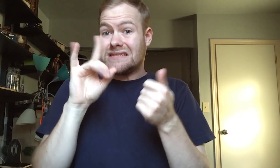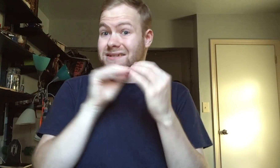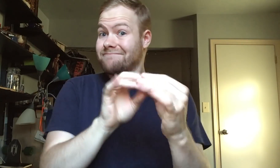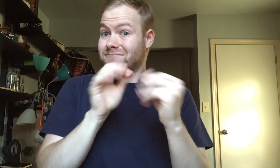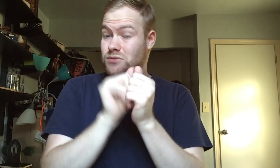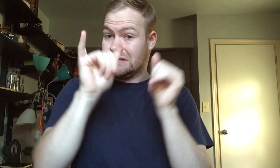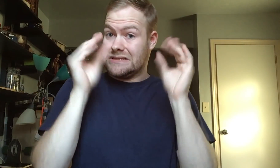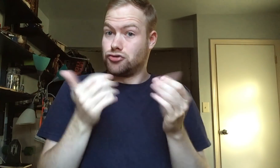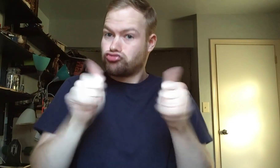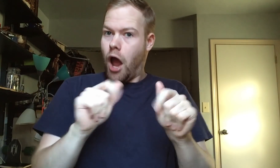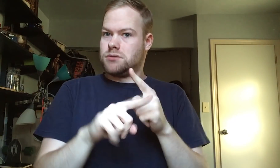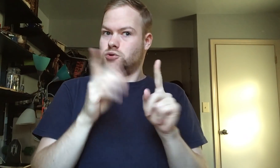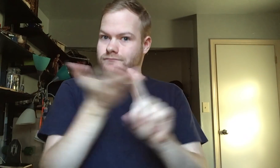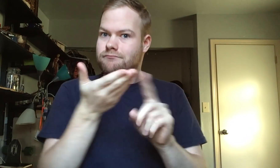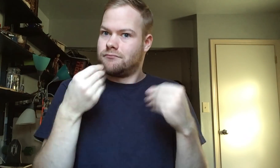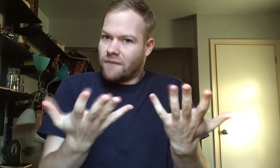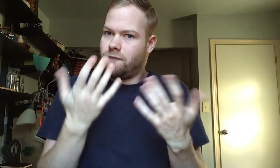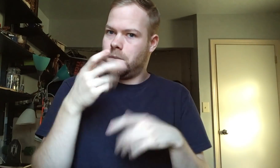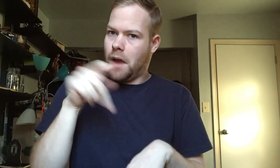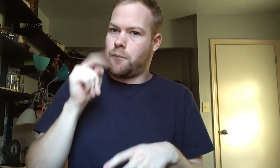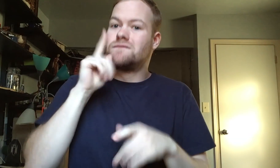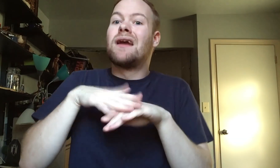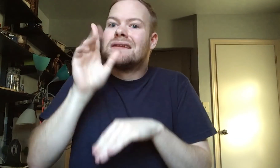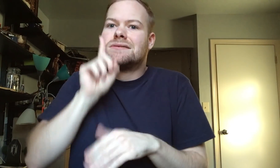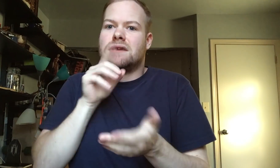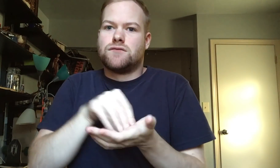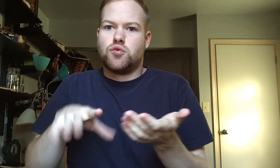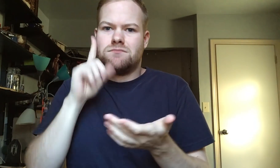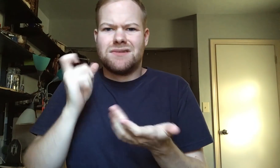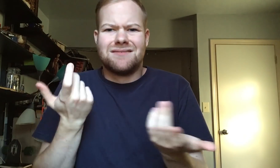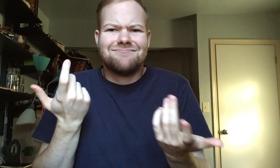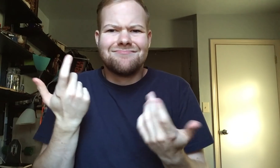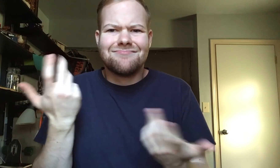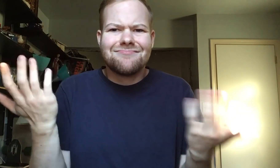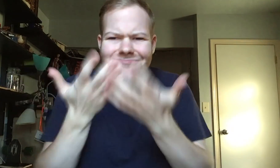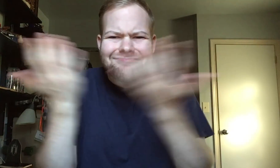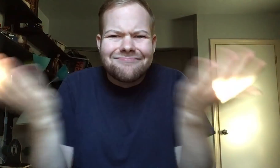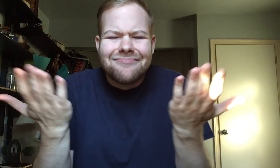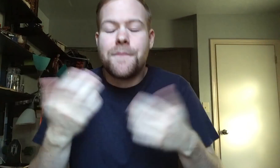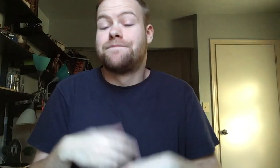I did argue with the teacher, trying to convince her to give the PowerPoints for at least the deaf students because… [hands flailing]